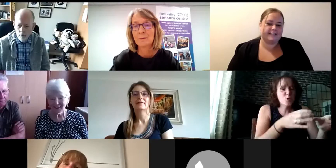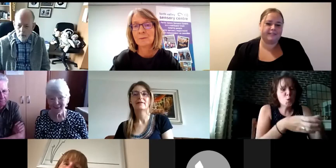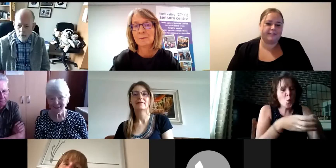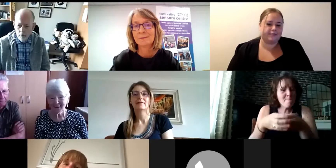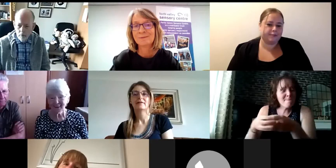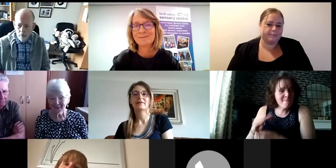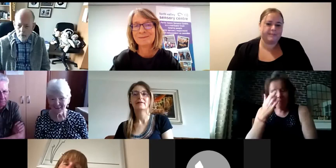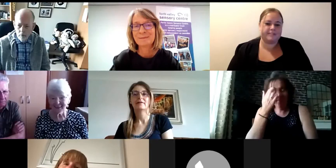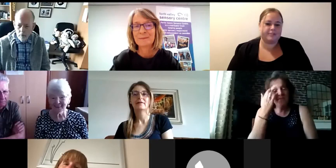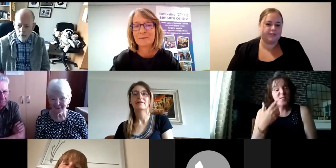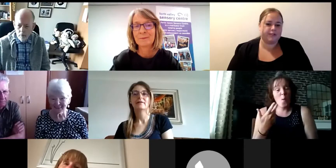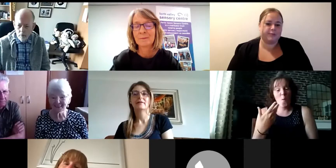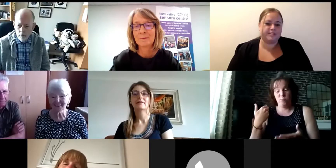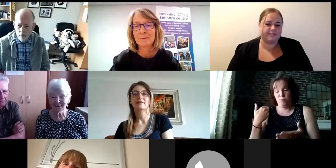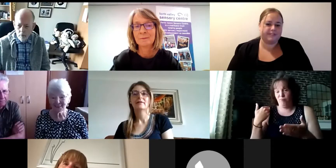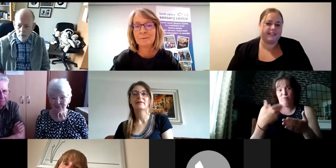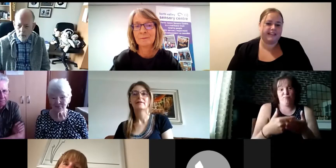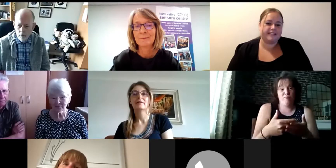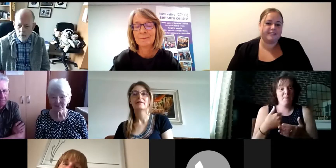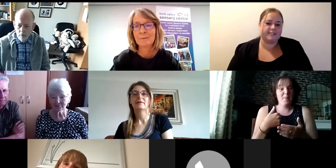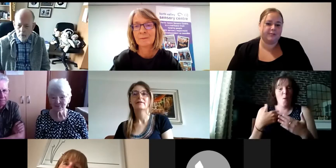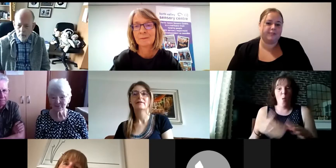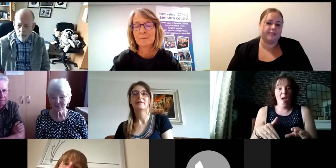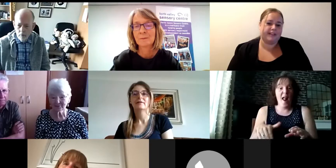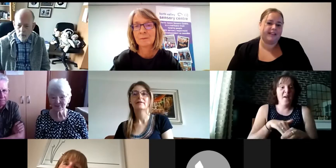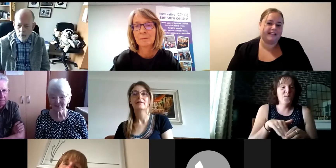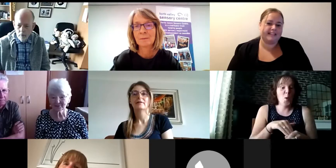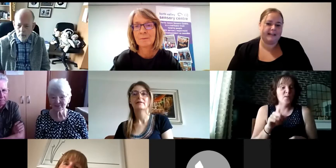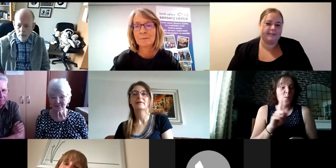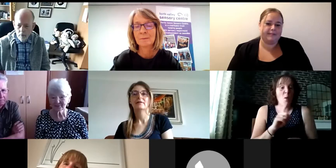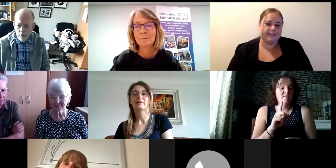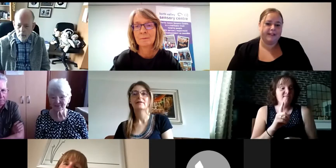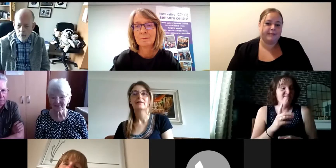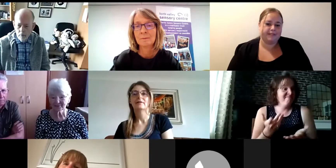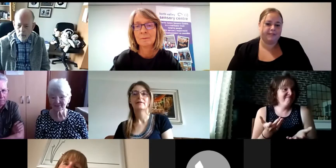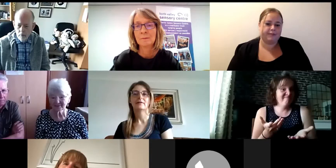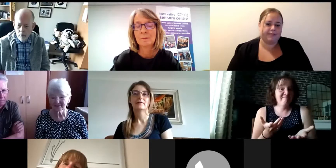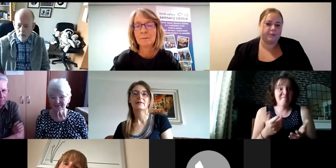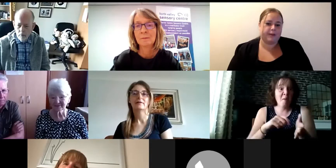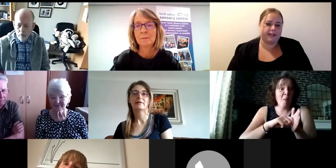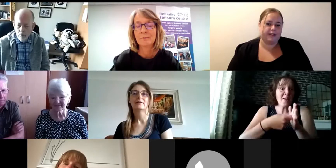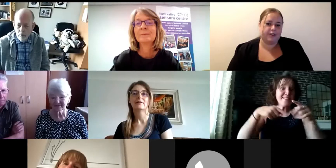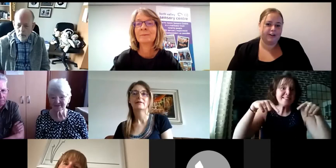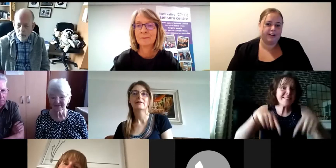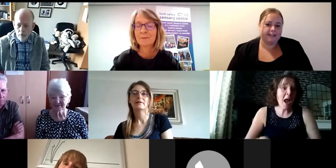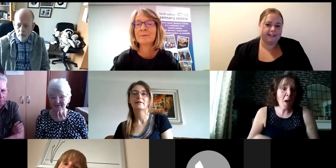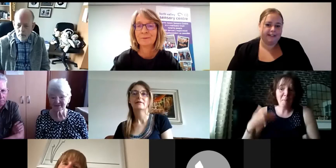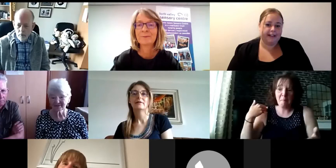different groups and joined loads of different things so I've been involved in quite a lot!